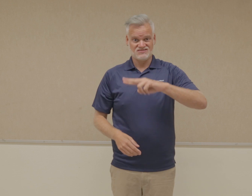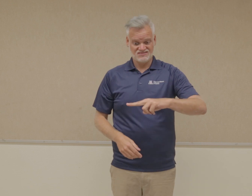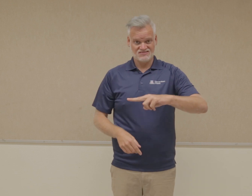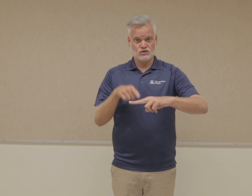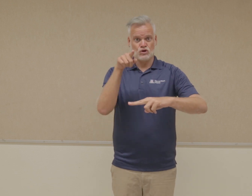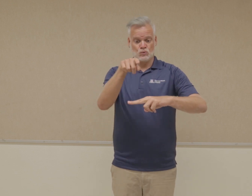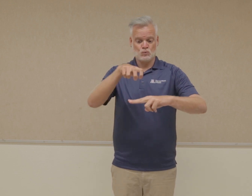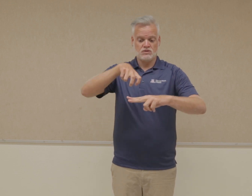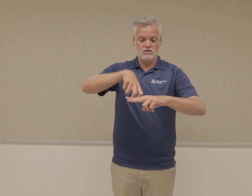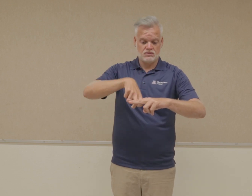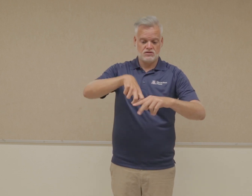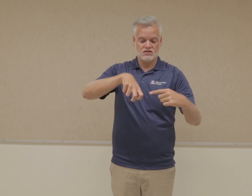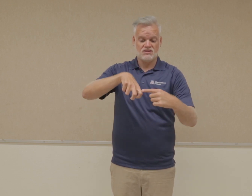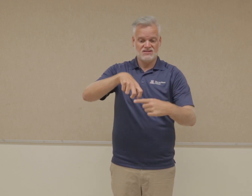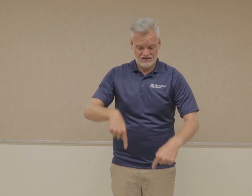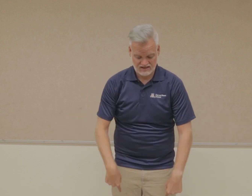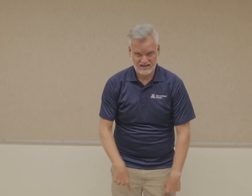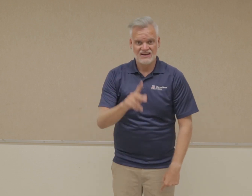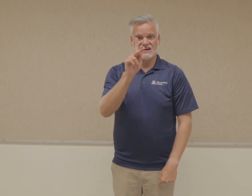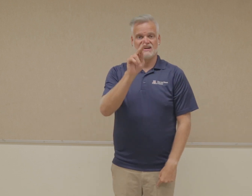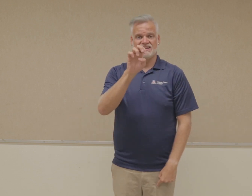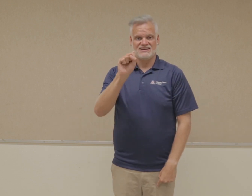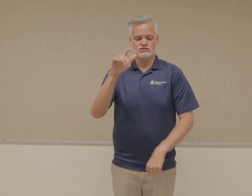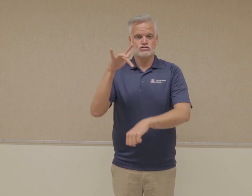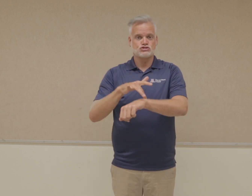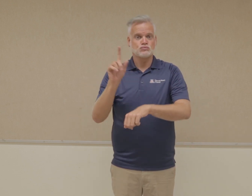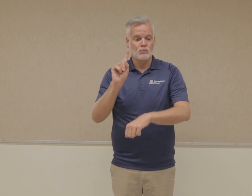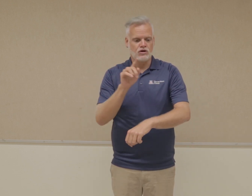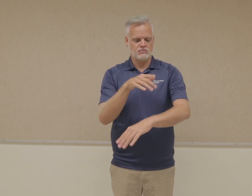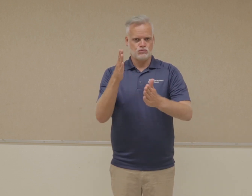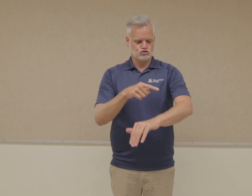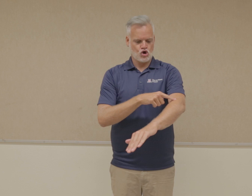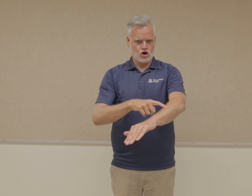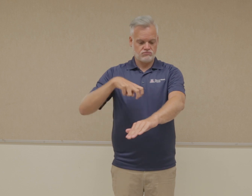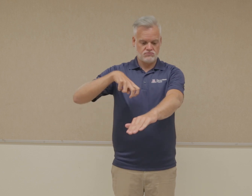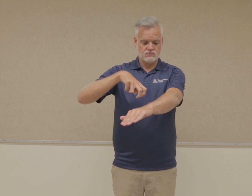Kneel next to the patient with your knees touching their arms. Take your first two fingers and place them underneath the